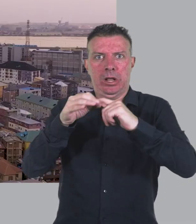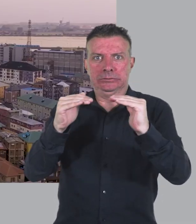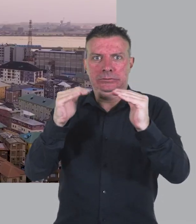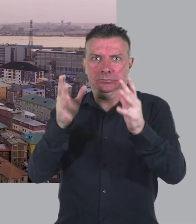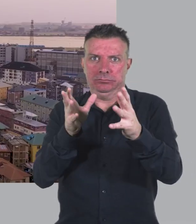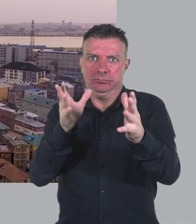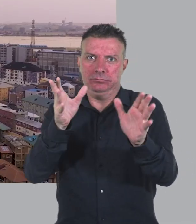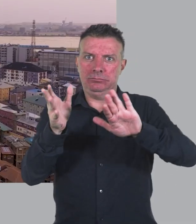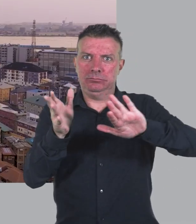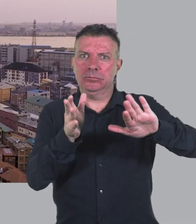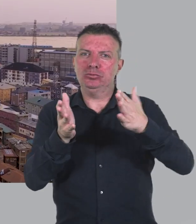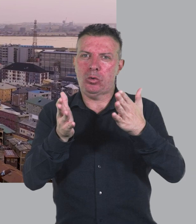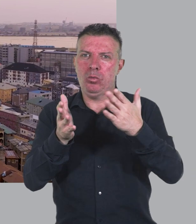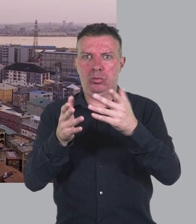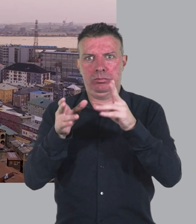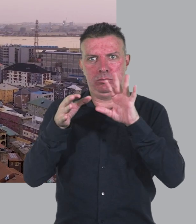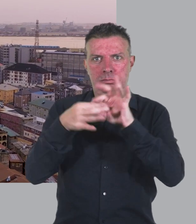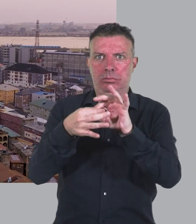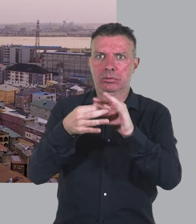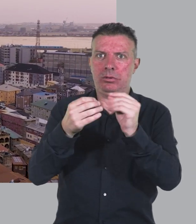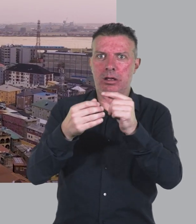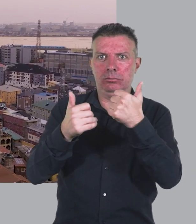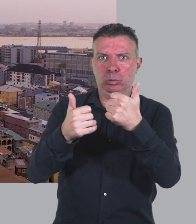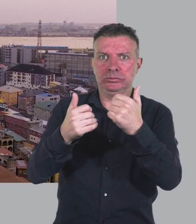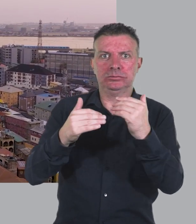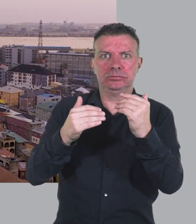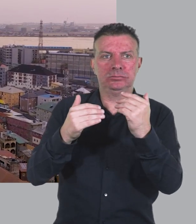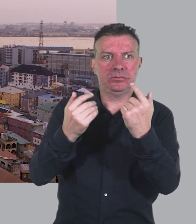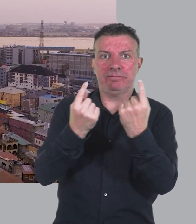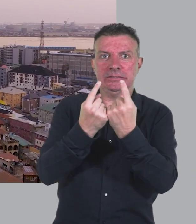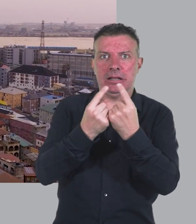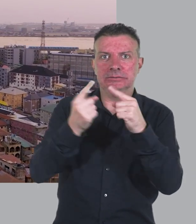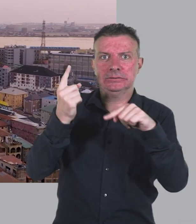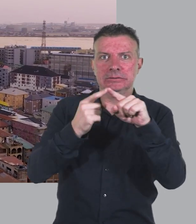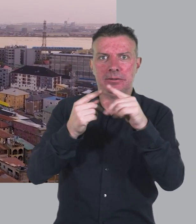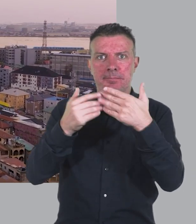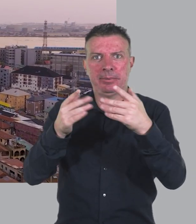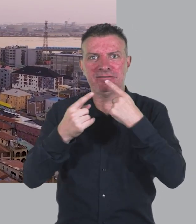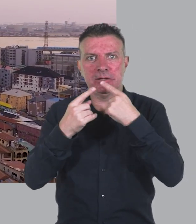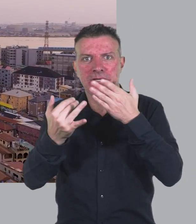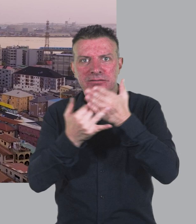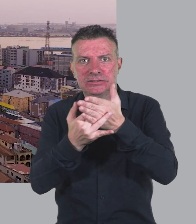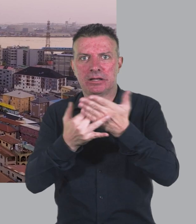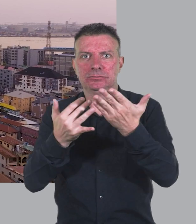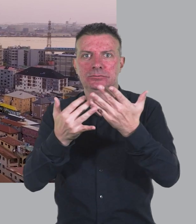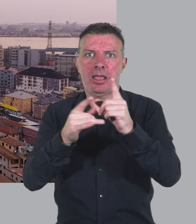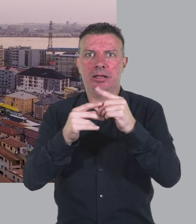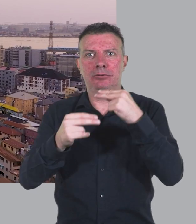For example, subjecting competing facilities to public information interventions like the “restaurant letter grades”